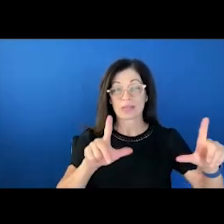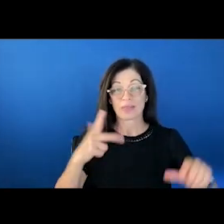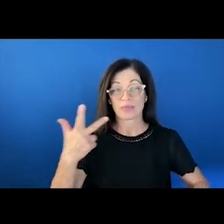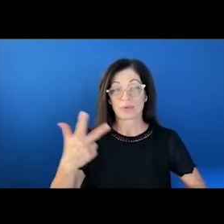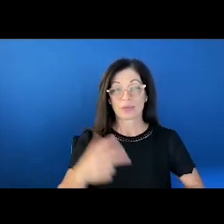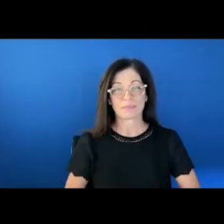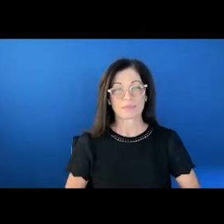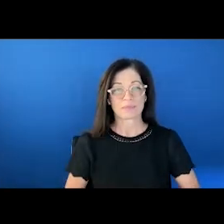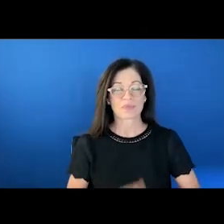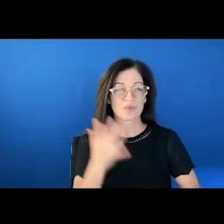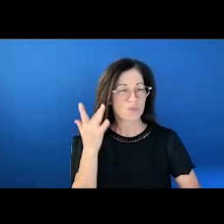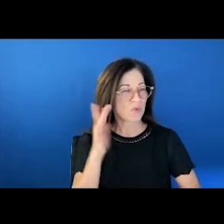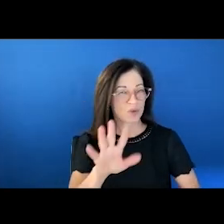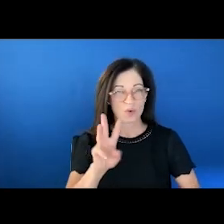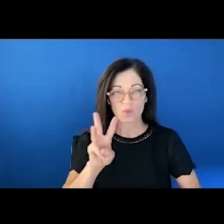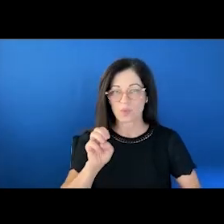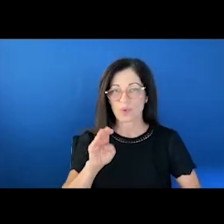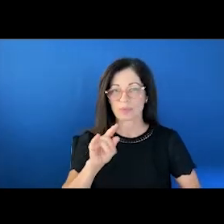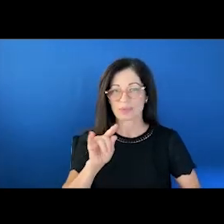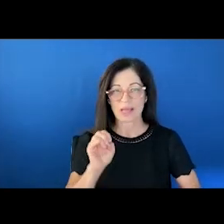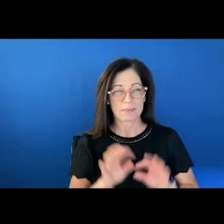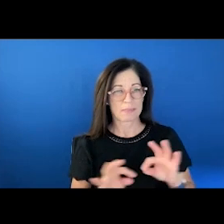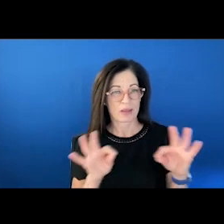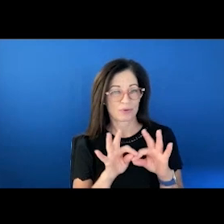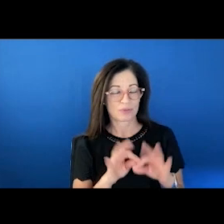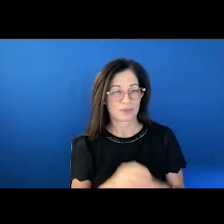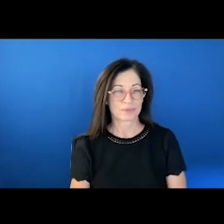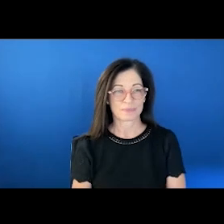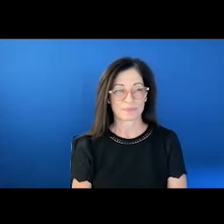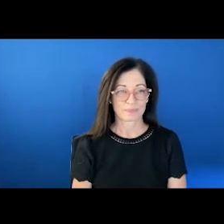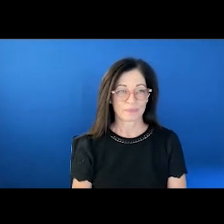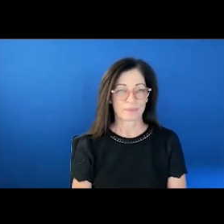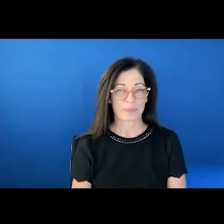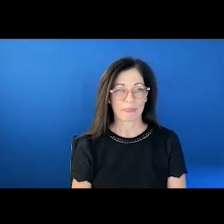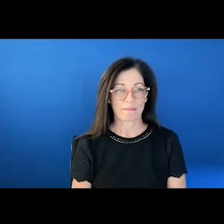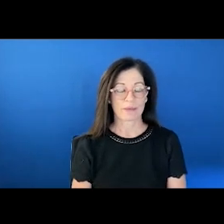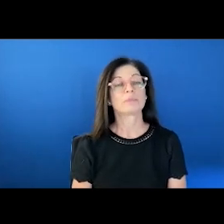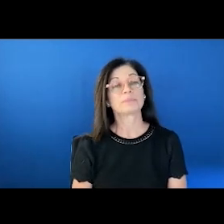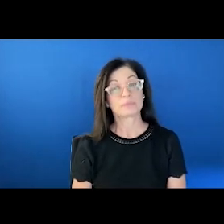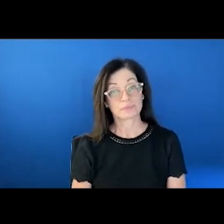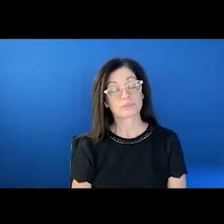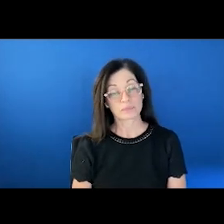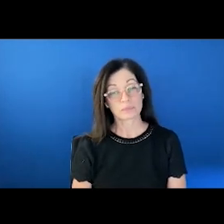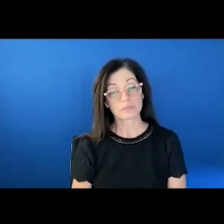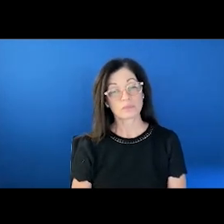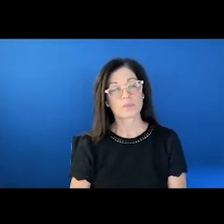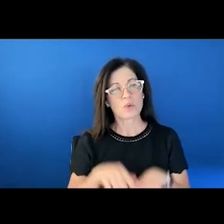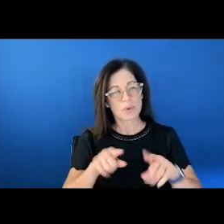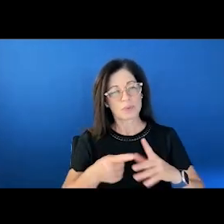Slide 3, Why Your Website Matters. Okay—as we begin, why does your website